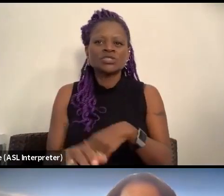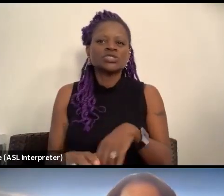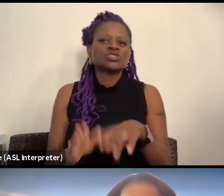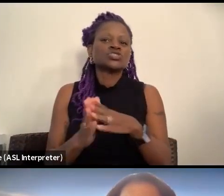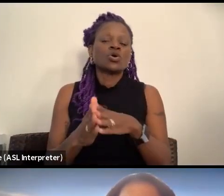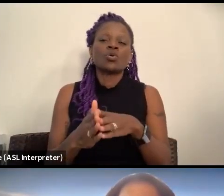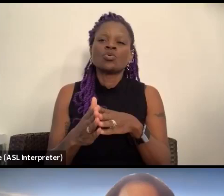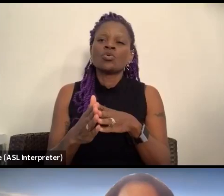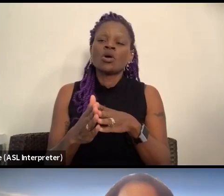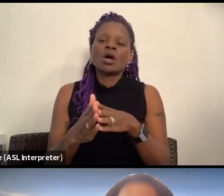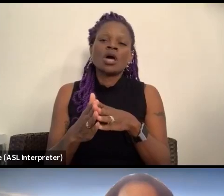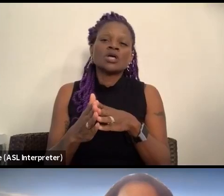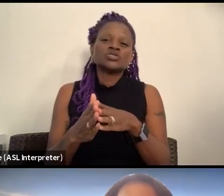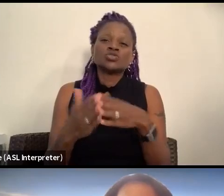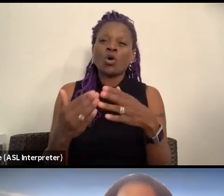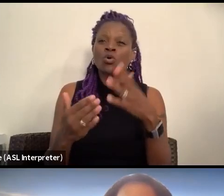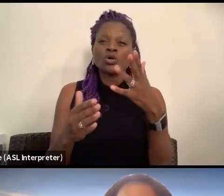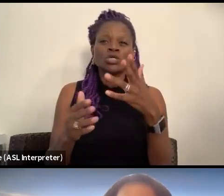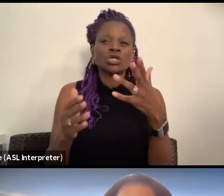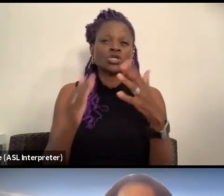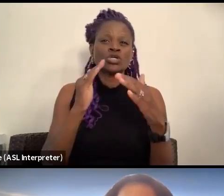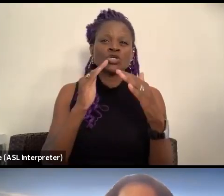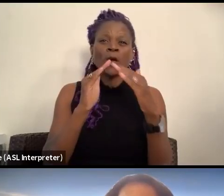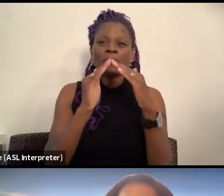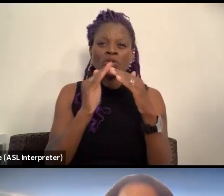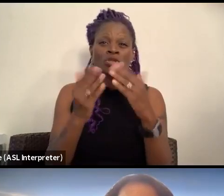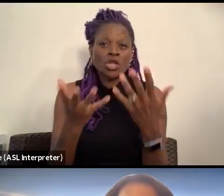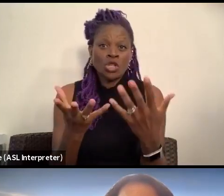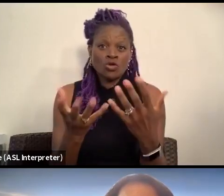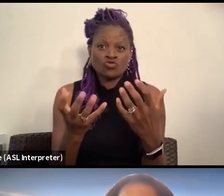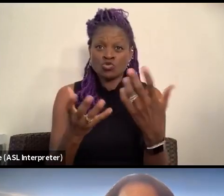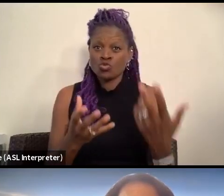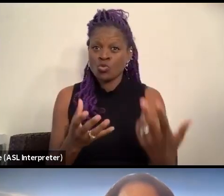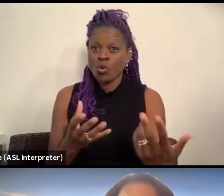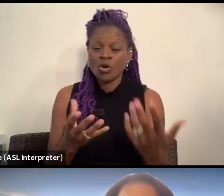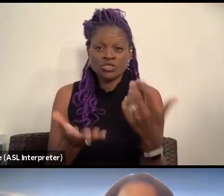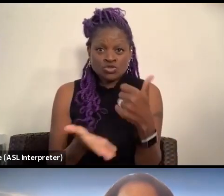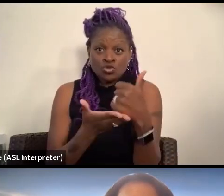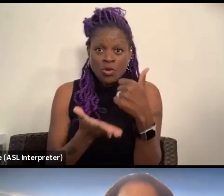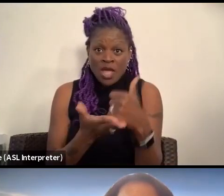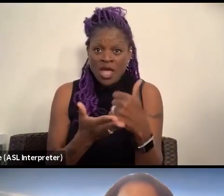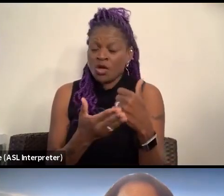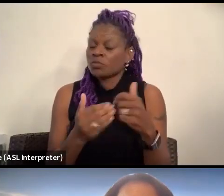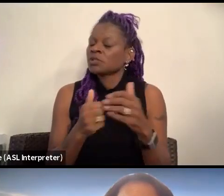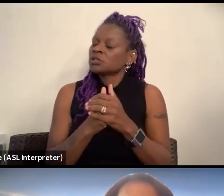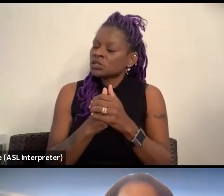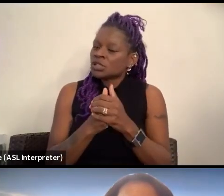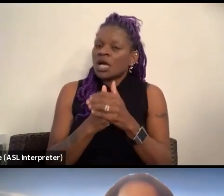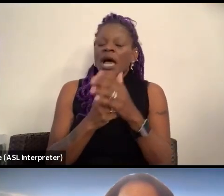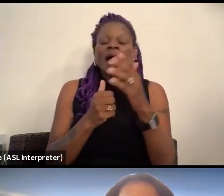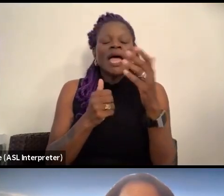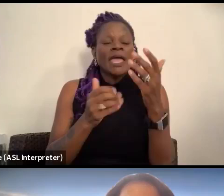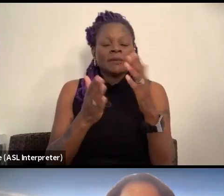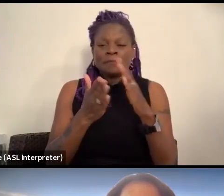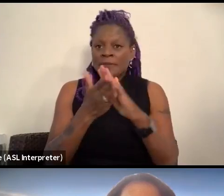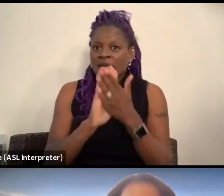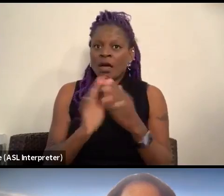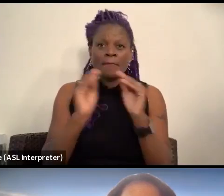If you want to be a part of us, moving into these expanded tiers and staying open, not just getting more open, but staying open,